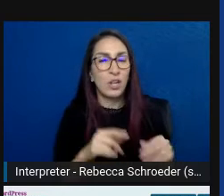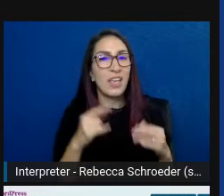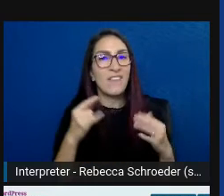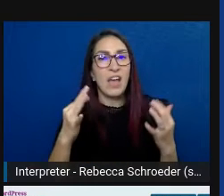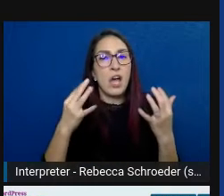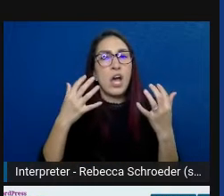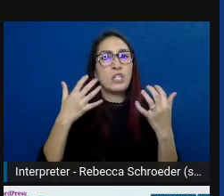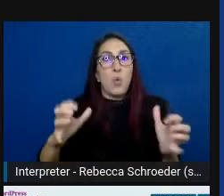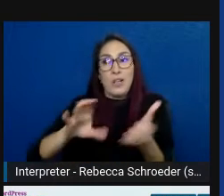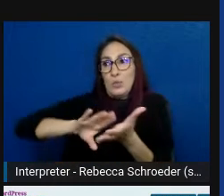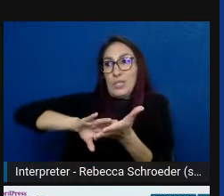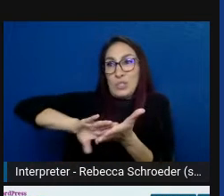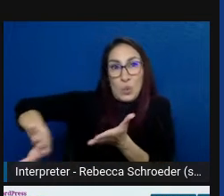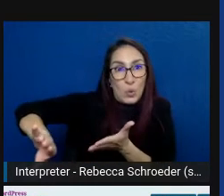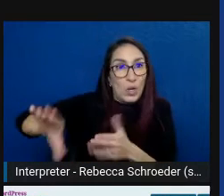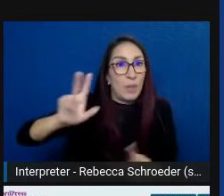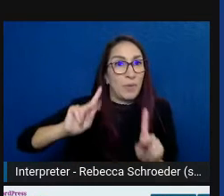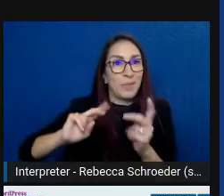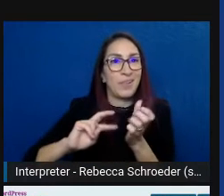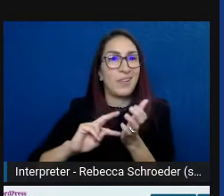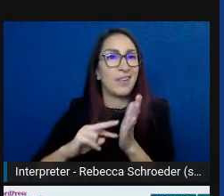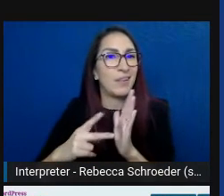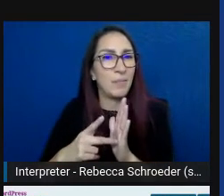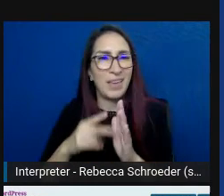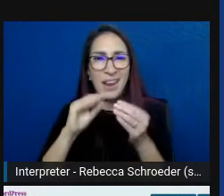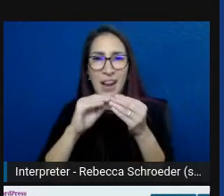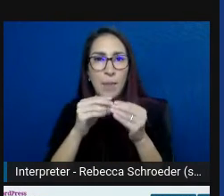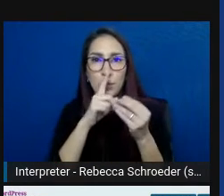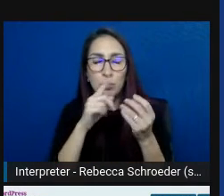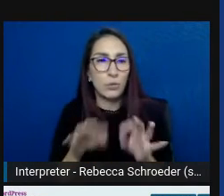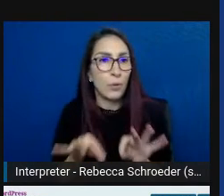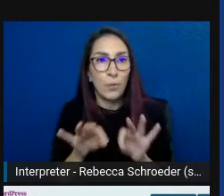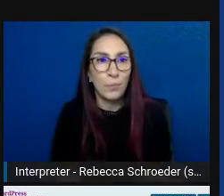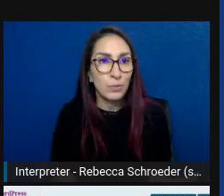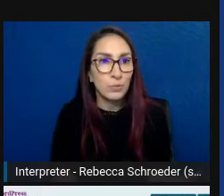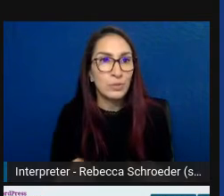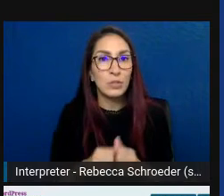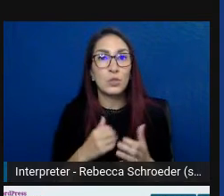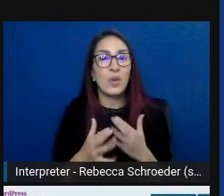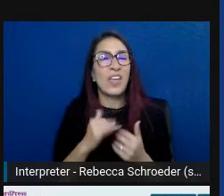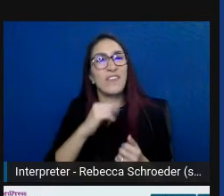Ultimately, it doesn't matter if you exclude one person, 100 people, or even 100,000 people.